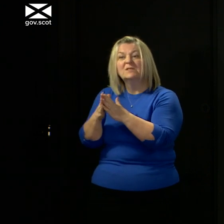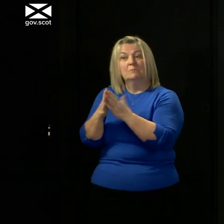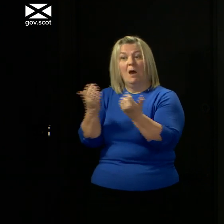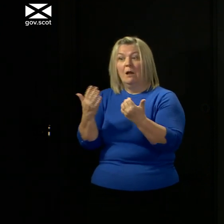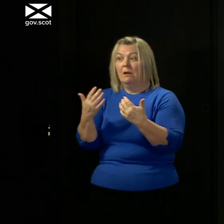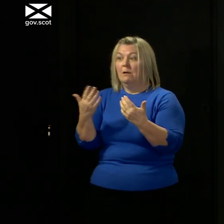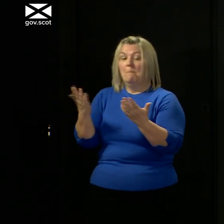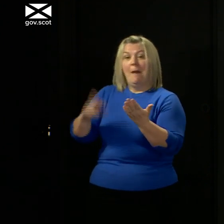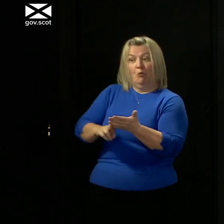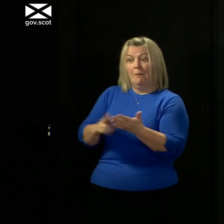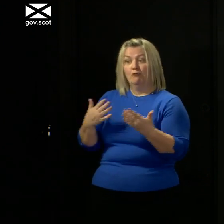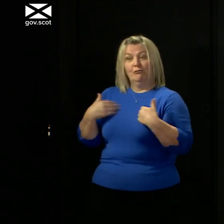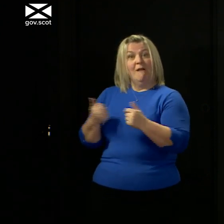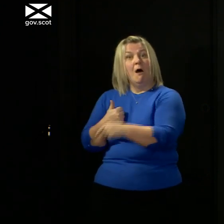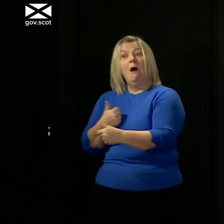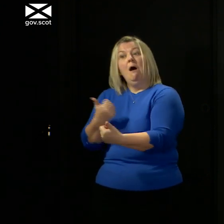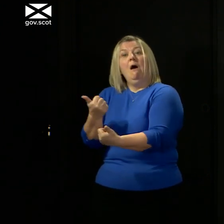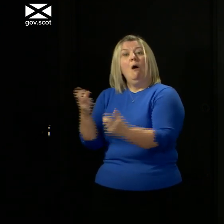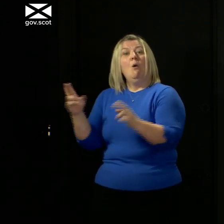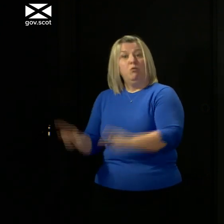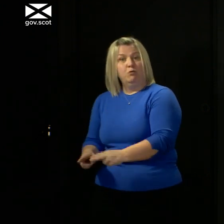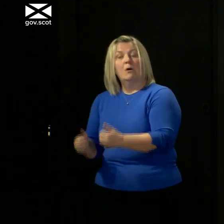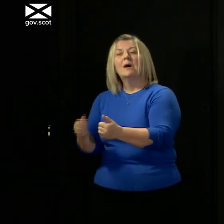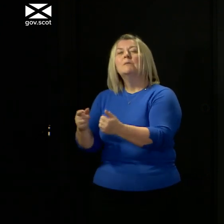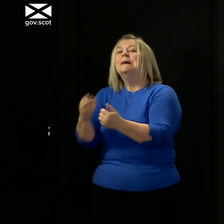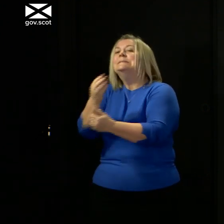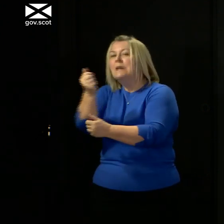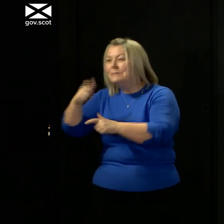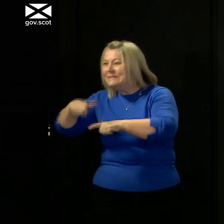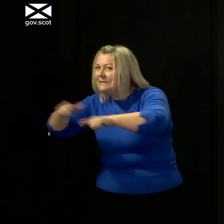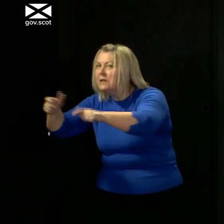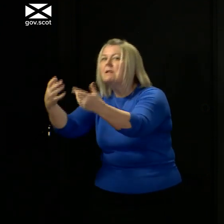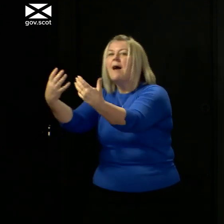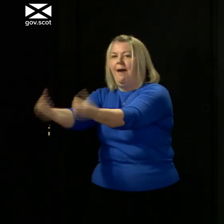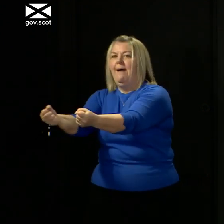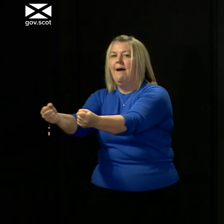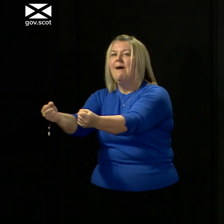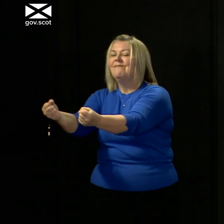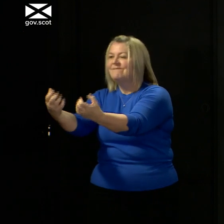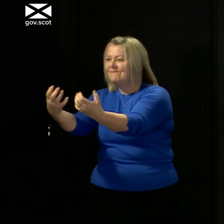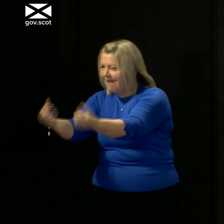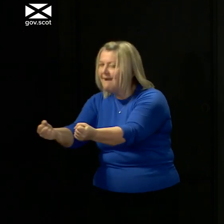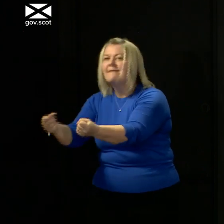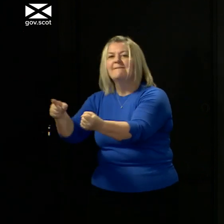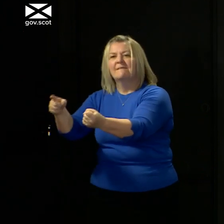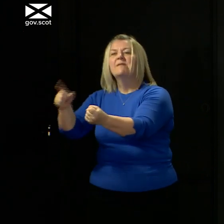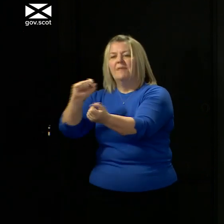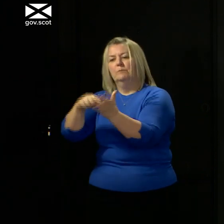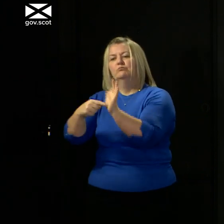publish from Wednesday but again it's really important that we get it right and robust similarly with surveillance testing we